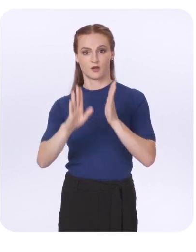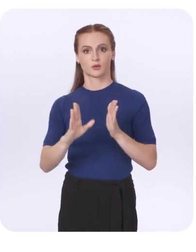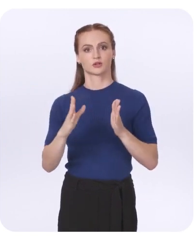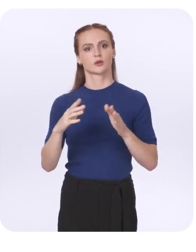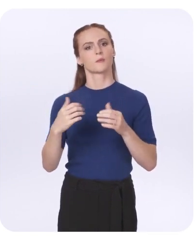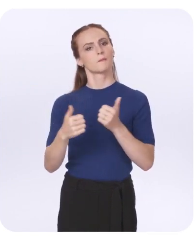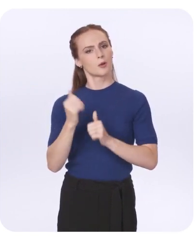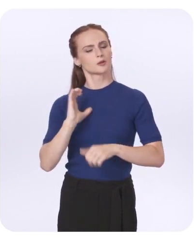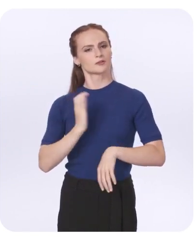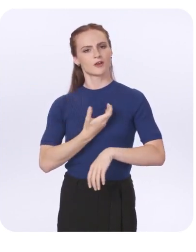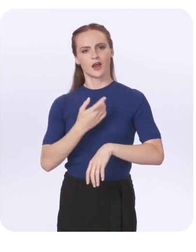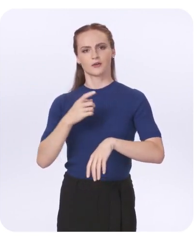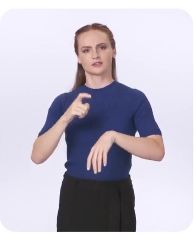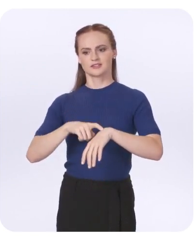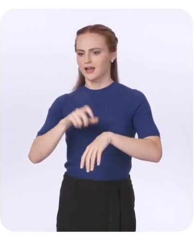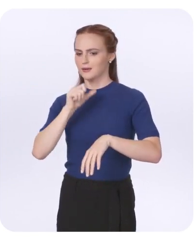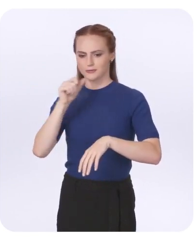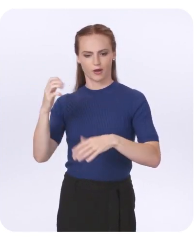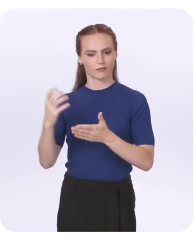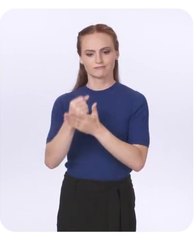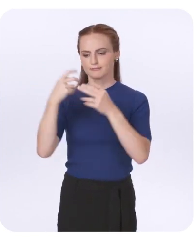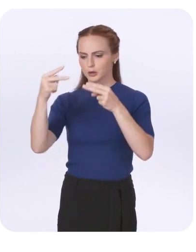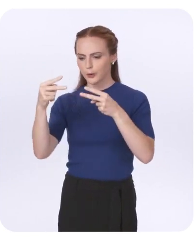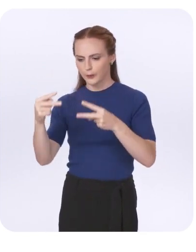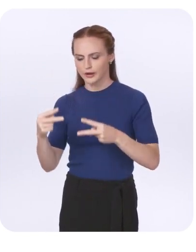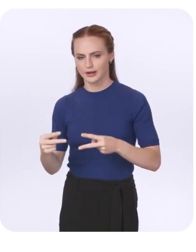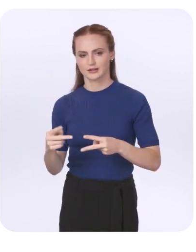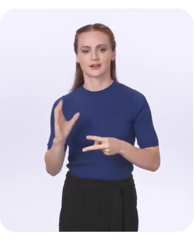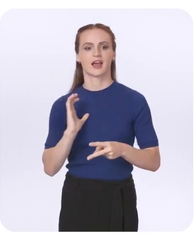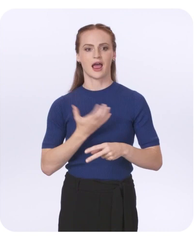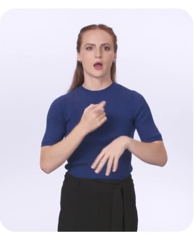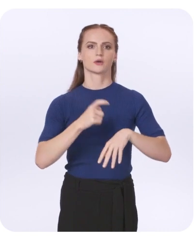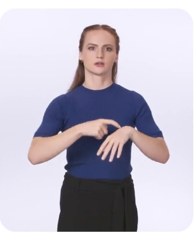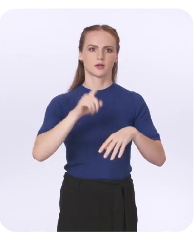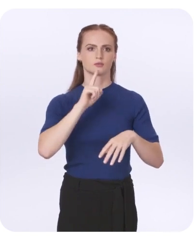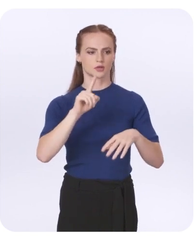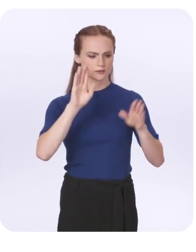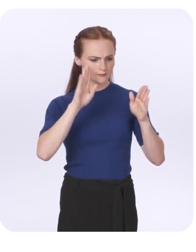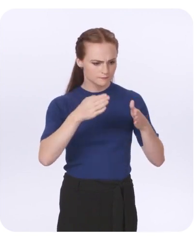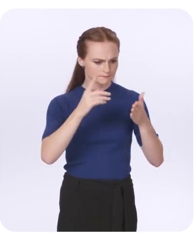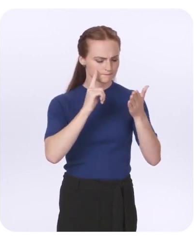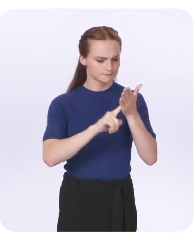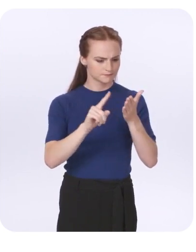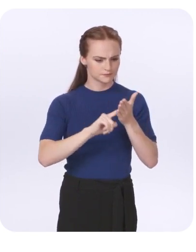It’s spent digging into a code base we’re probably not familiar with.